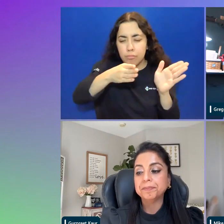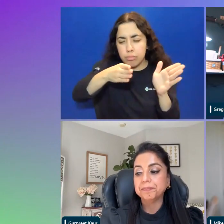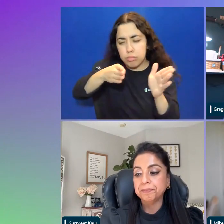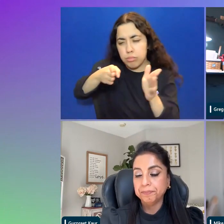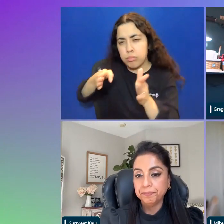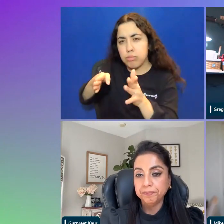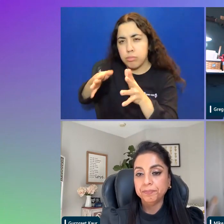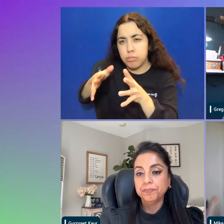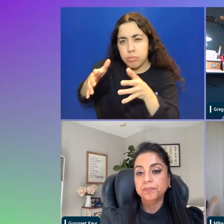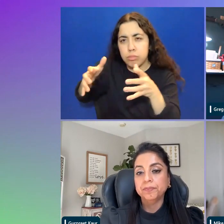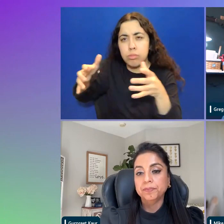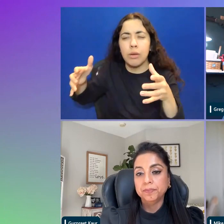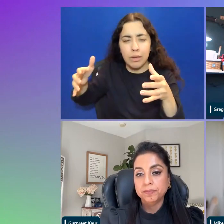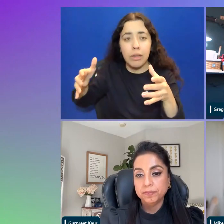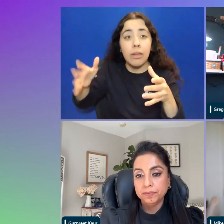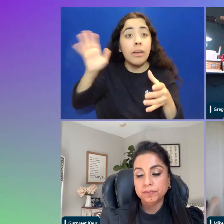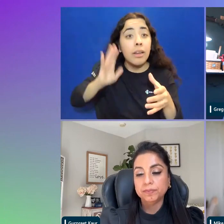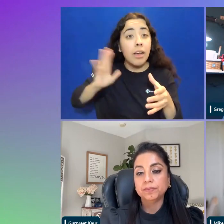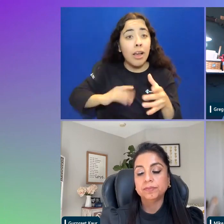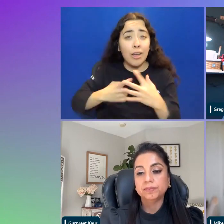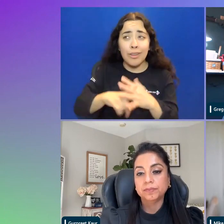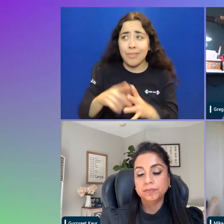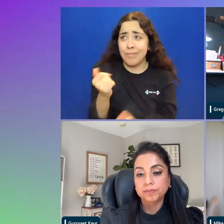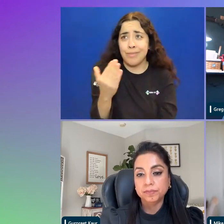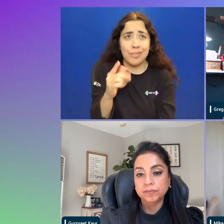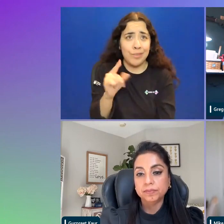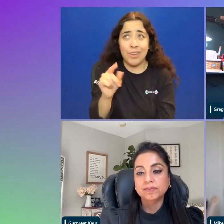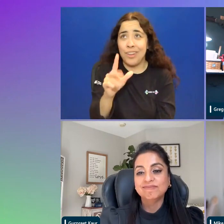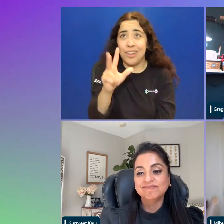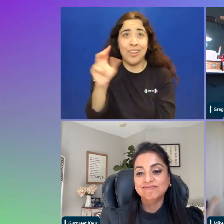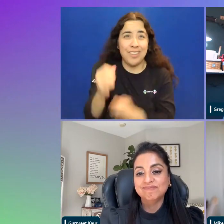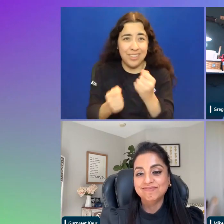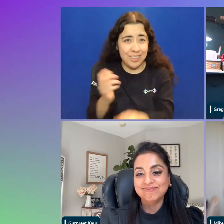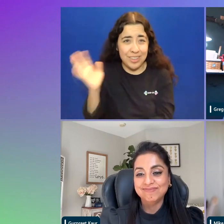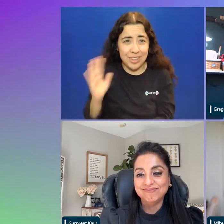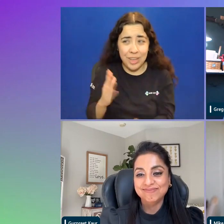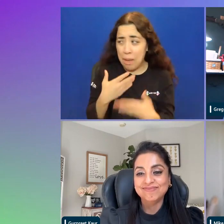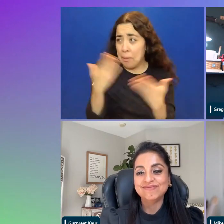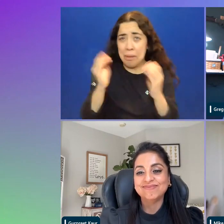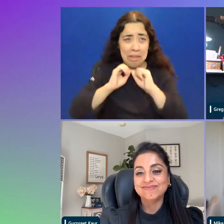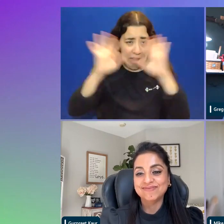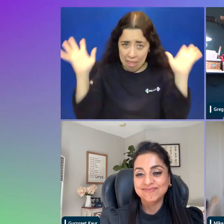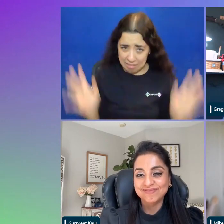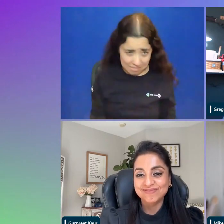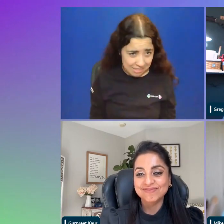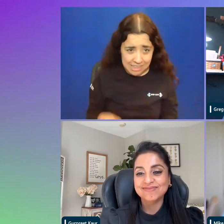difference between what I, when I first started like 15 or 20 or 30 years ago, there was nothing like you would never see